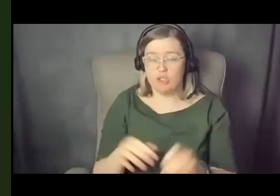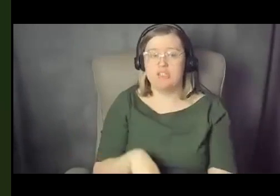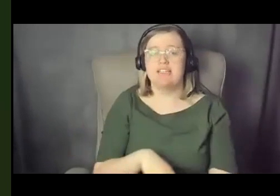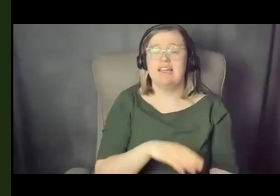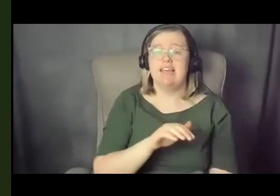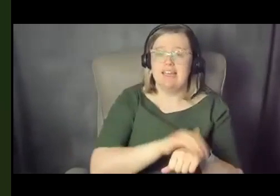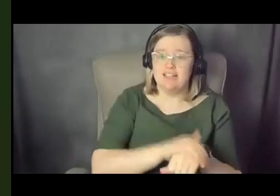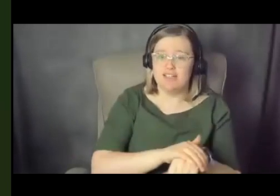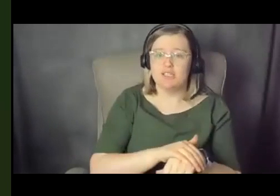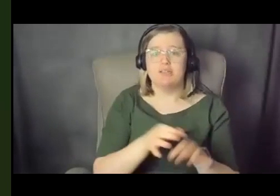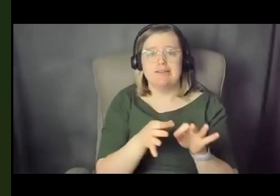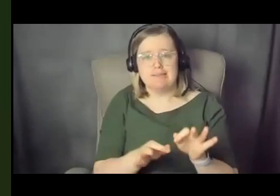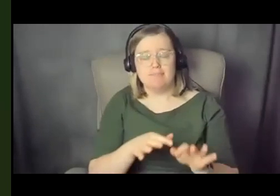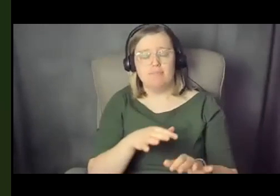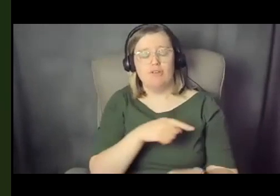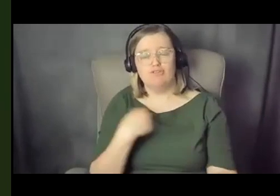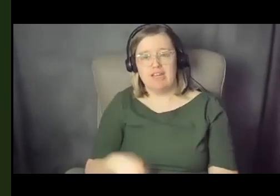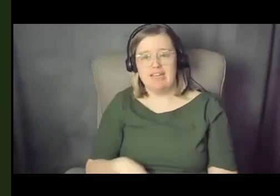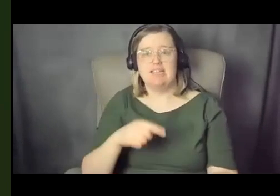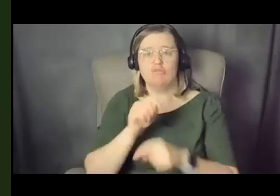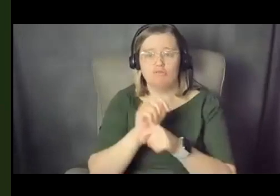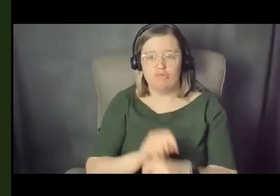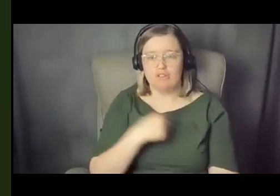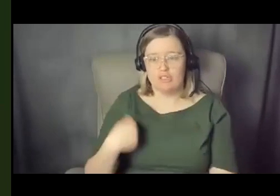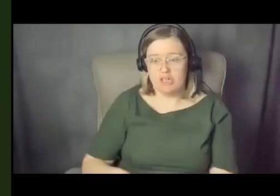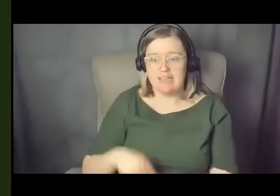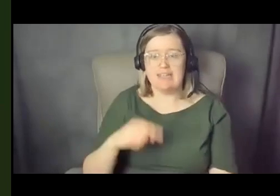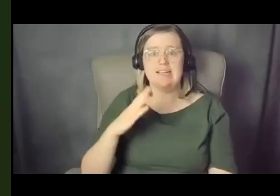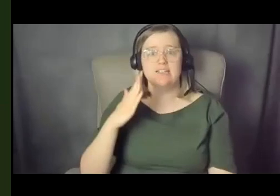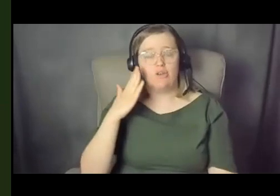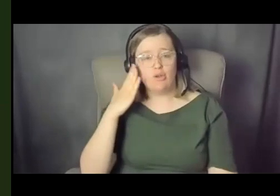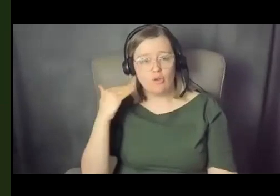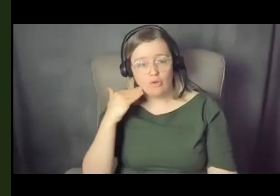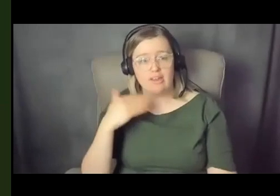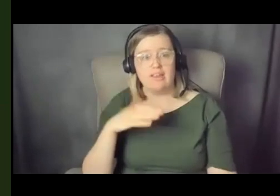traditional Chinese, Korean, Spanish, Russian and Vietnamese,